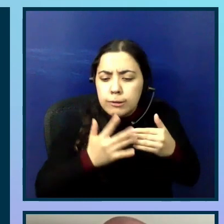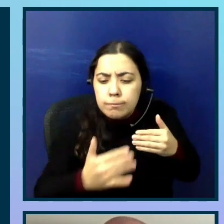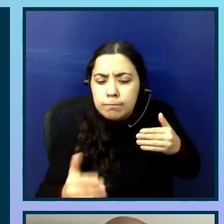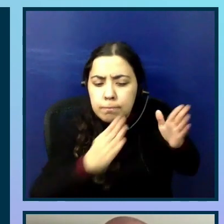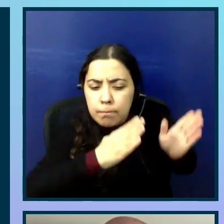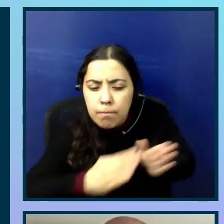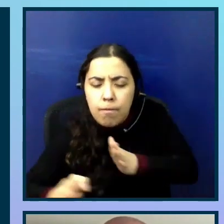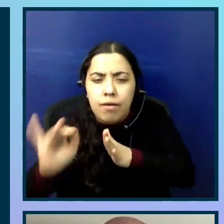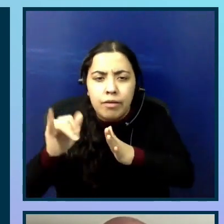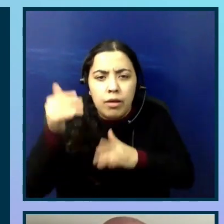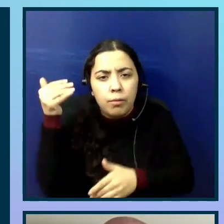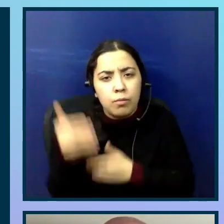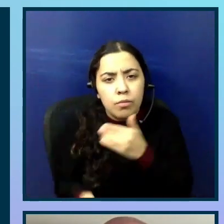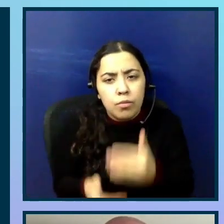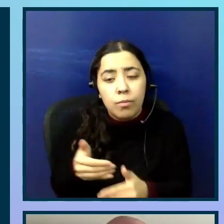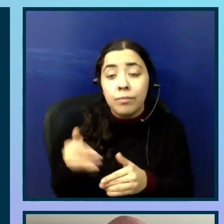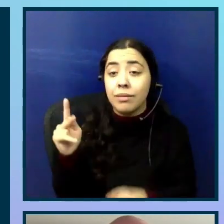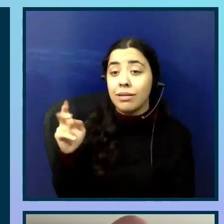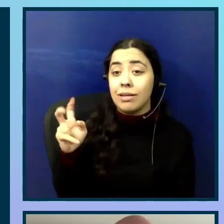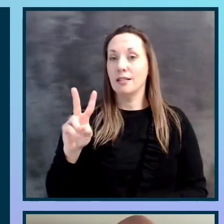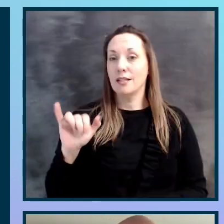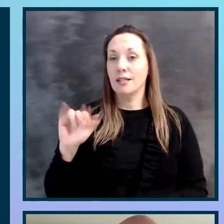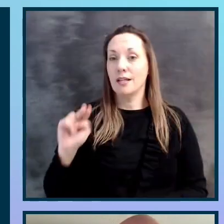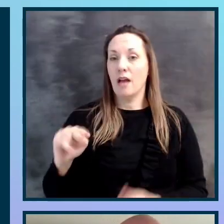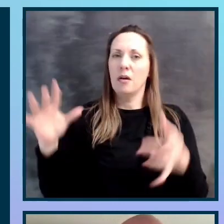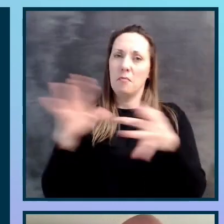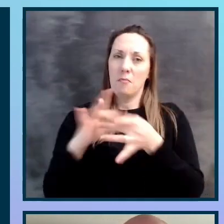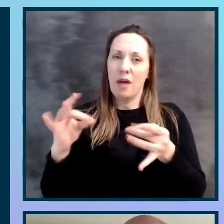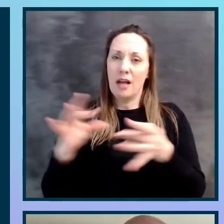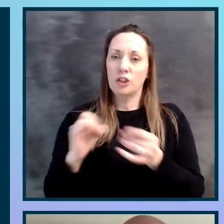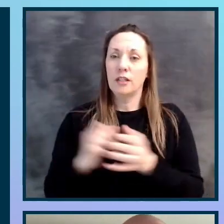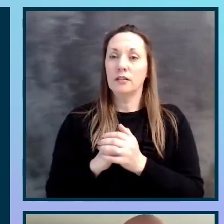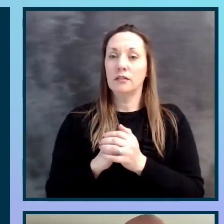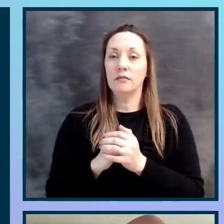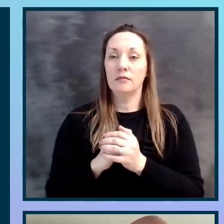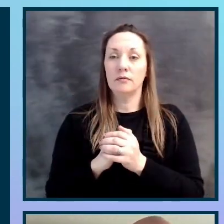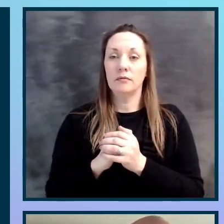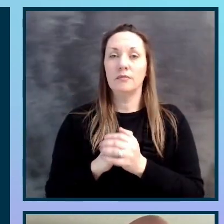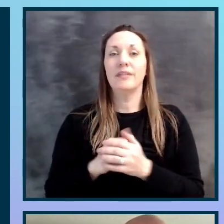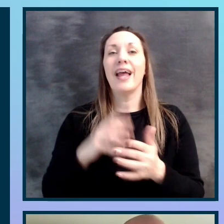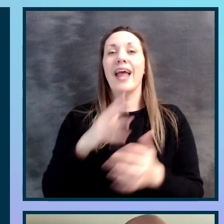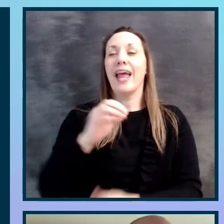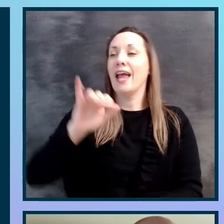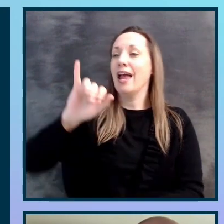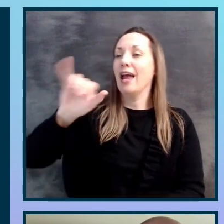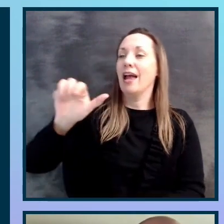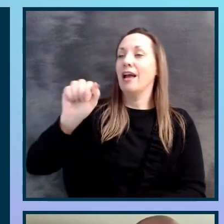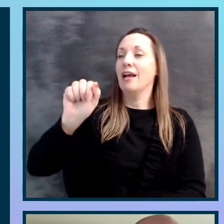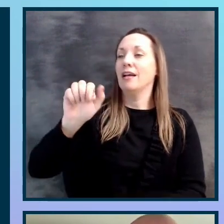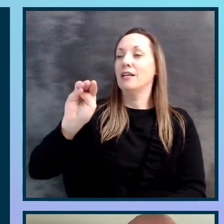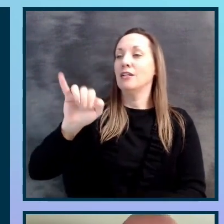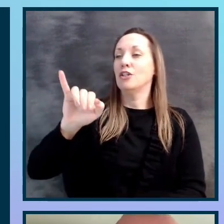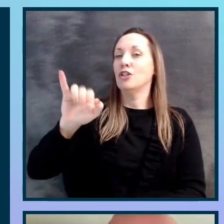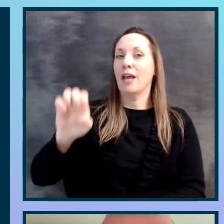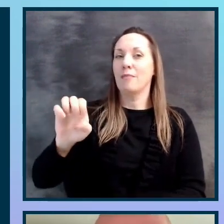And as Kevin pointed out, sort of... And Jamie, and data is not the plural of anecdote.